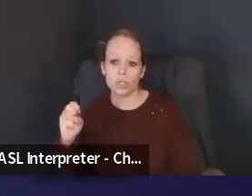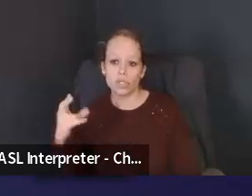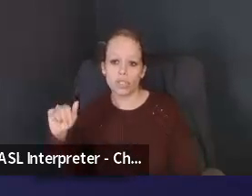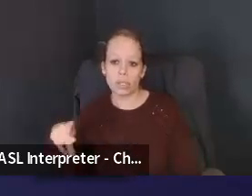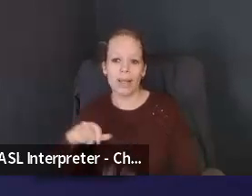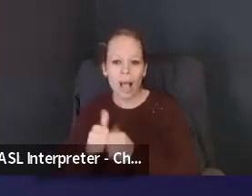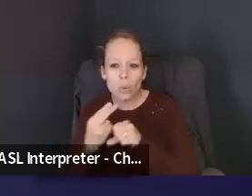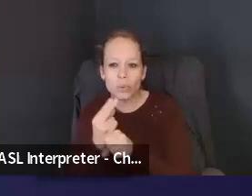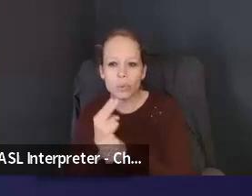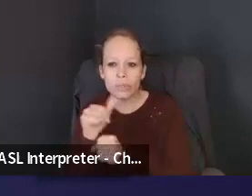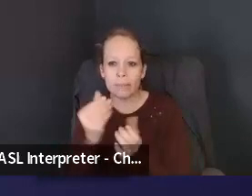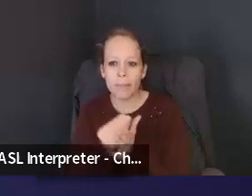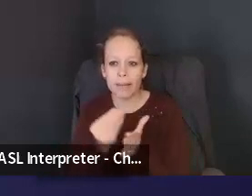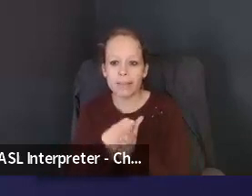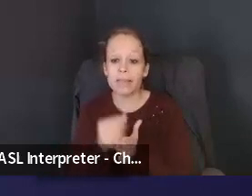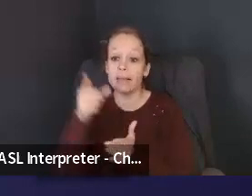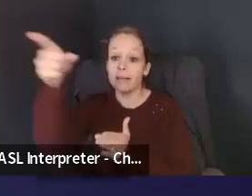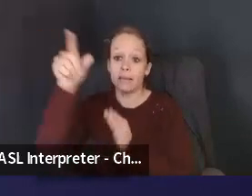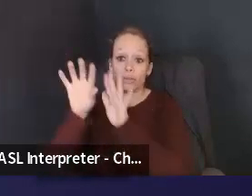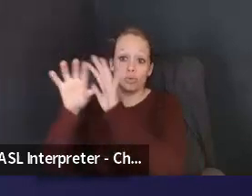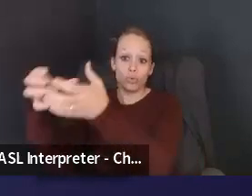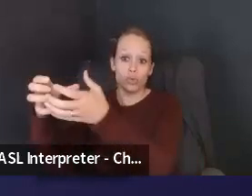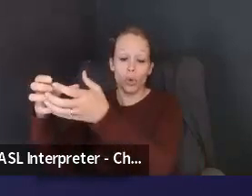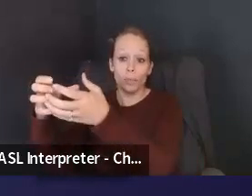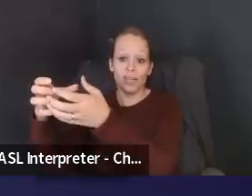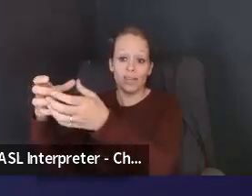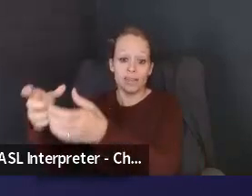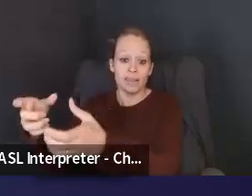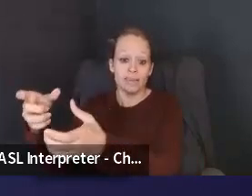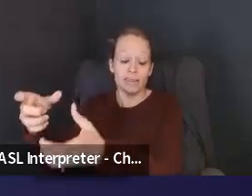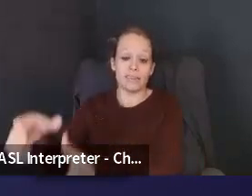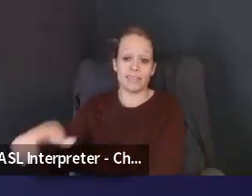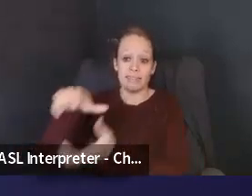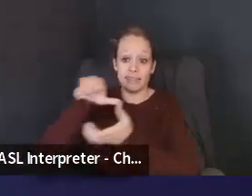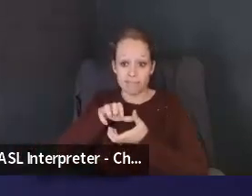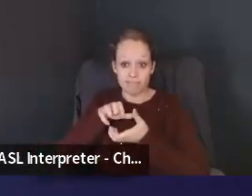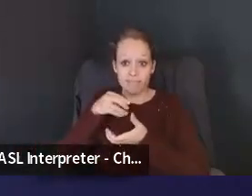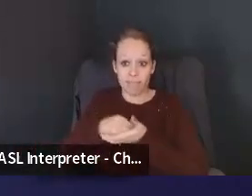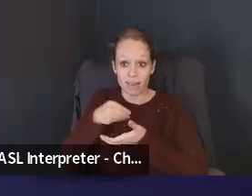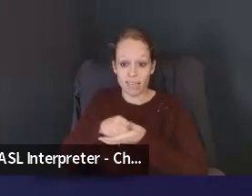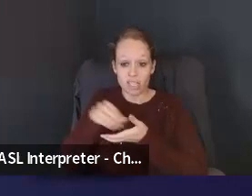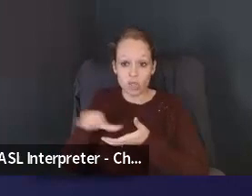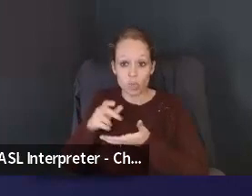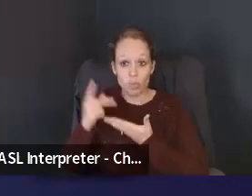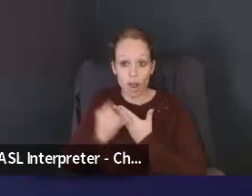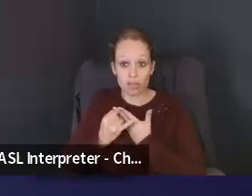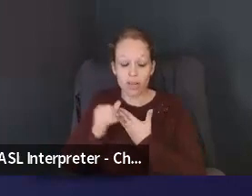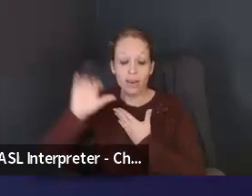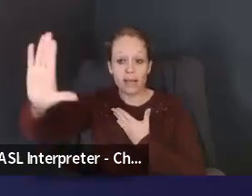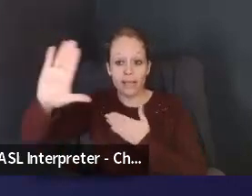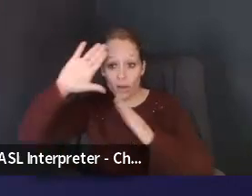an entity that's providing you the funds to carry out a project and their expectation is that you